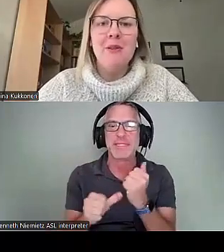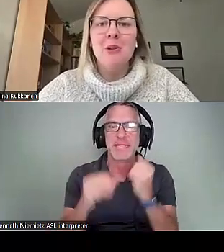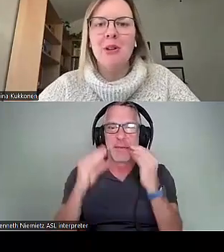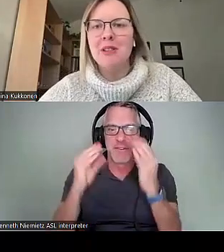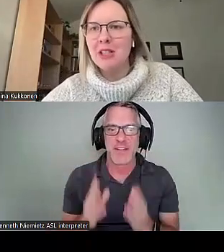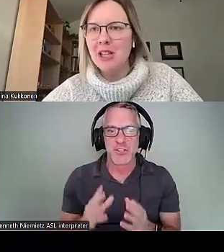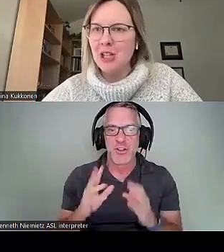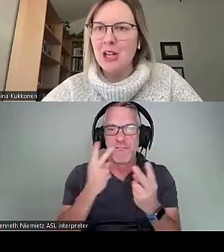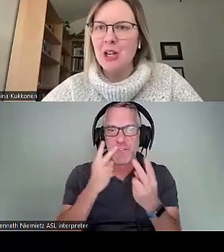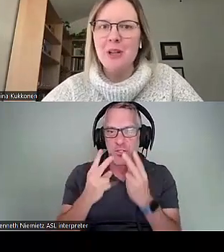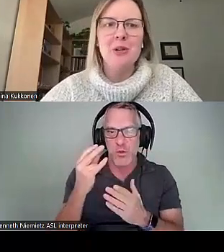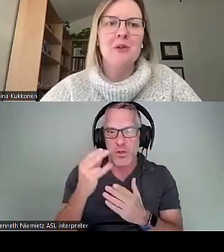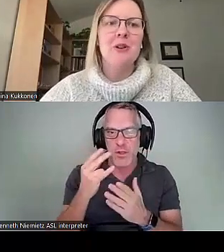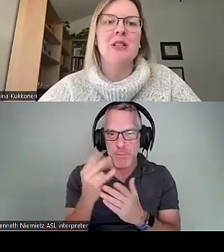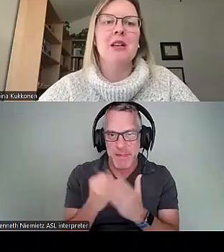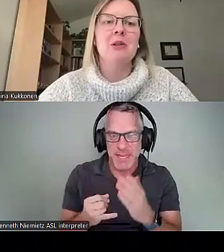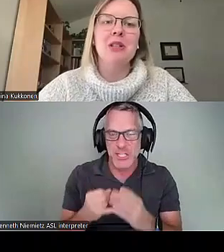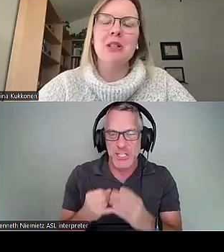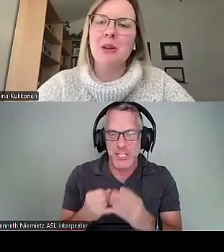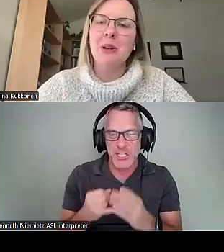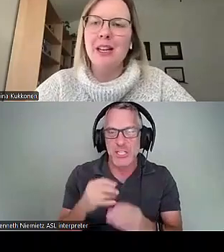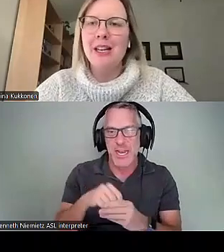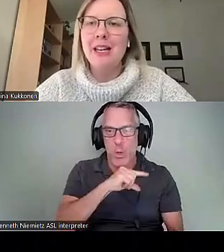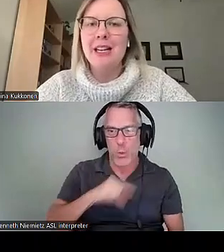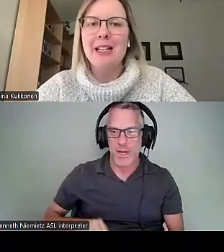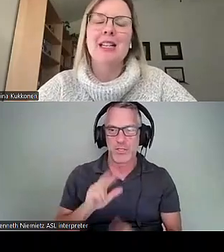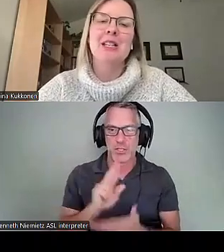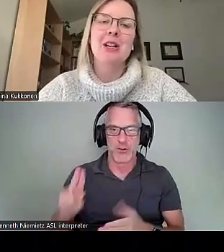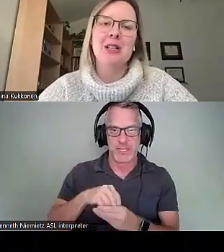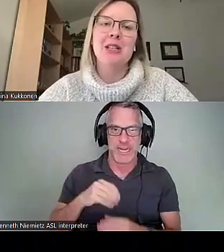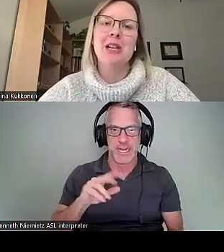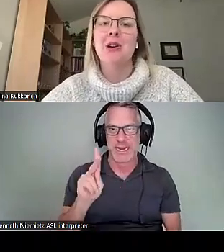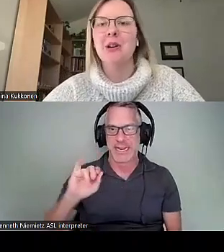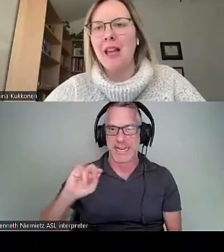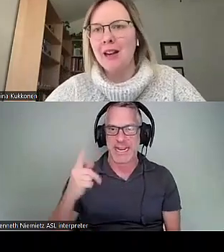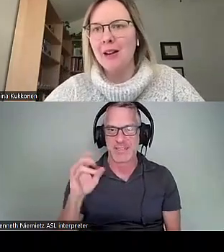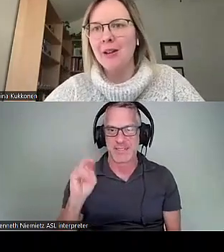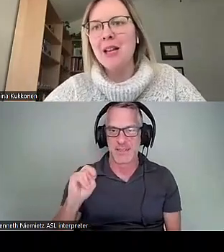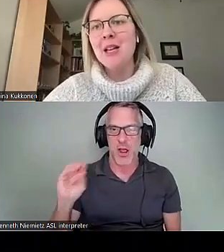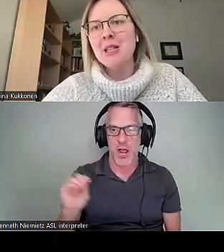Visual Arts Education at Queen's University, which is located in Kingston Ontario Canada.